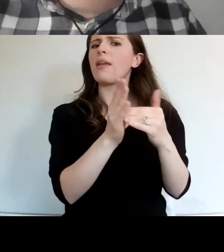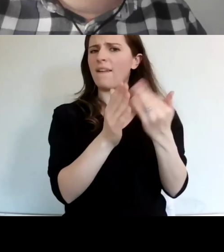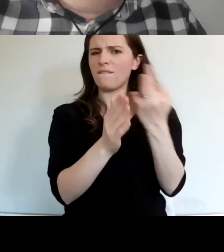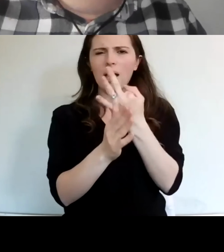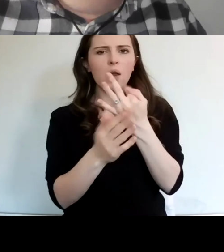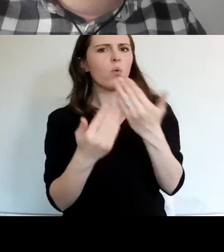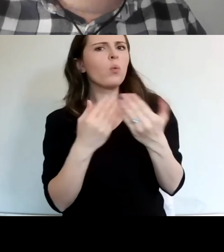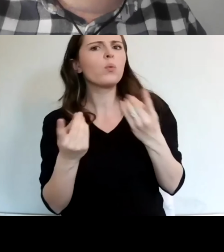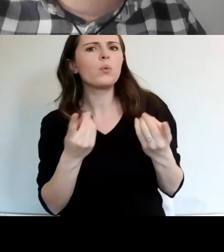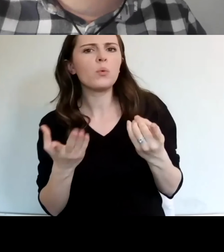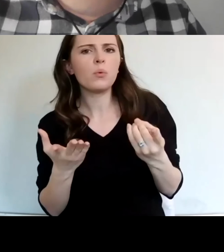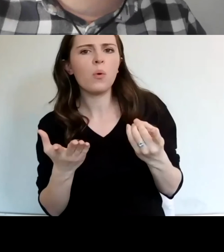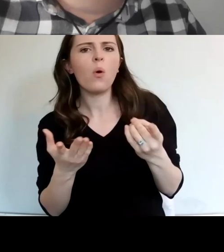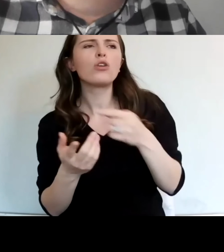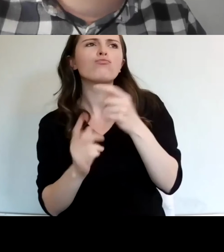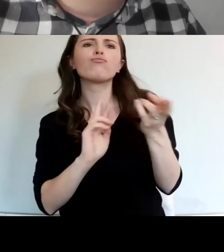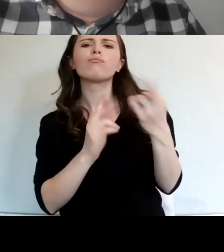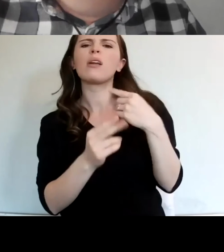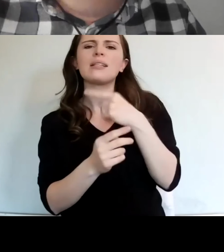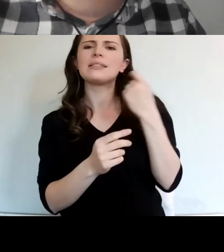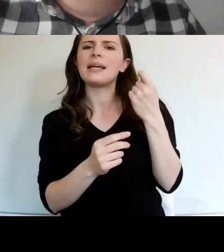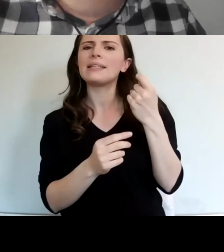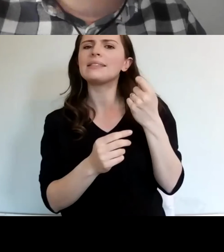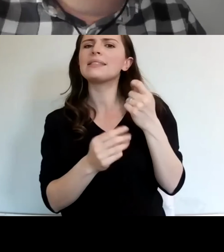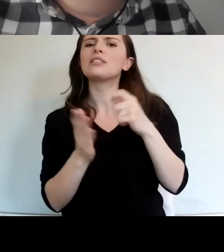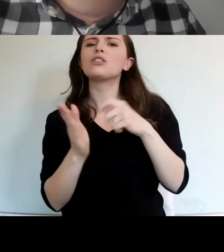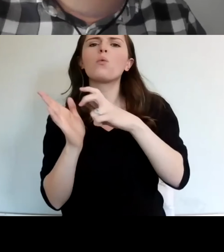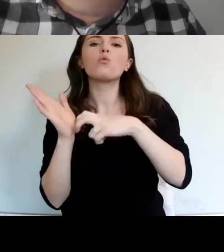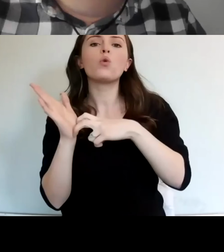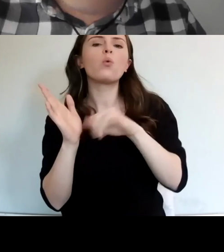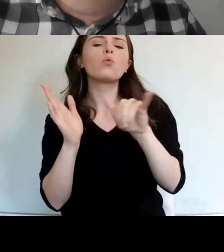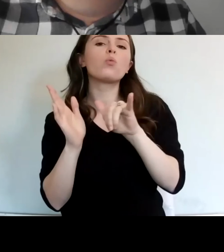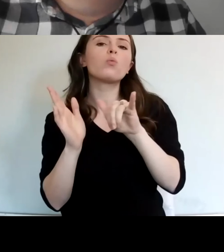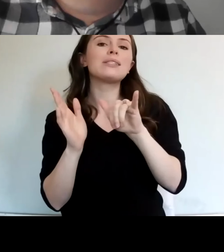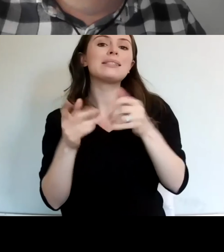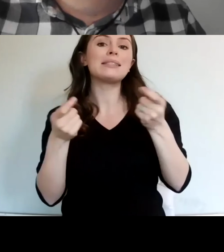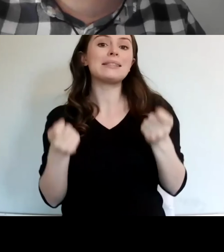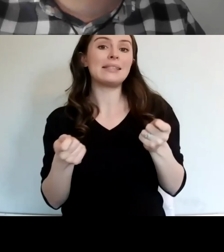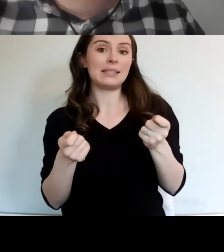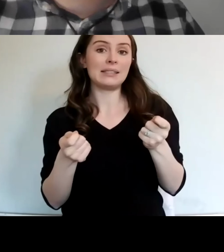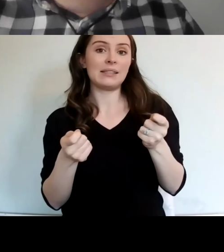"Oh, we'll just take a note of what seat you're in and it will be brought, "the headset will be brought to you."